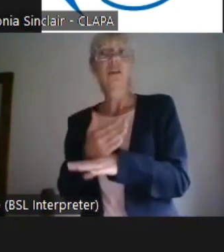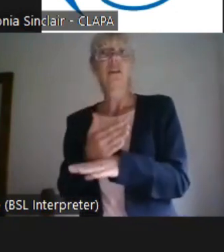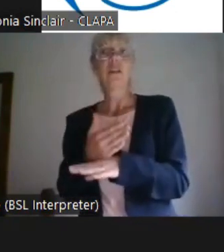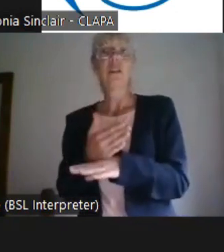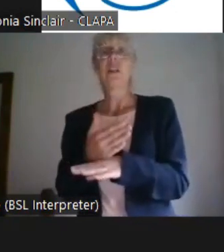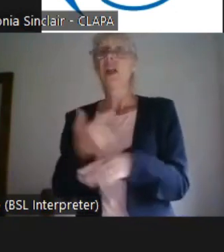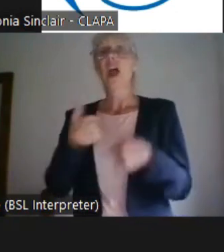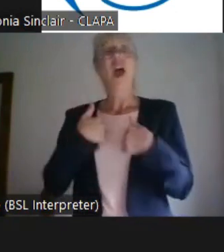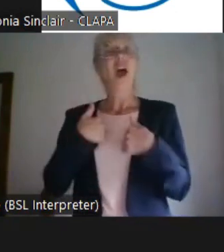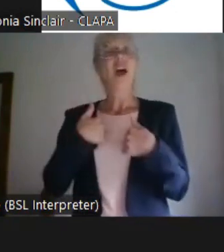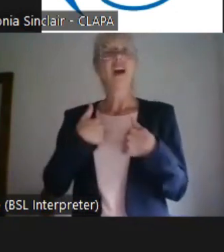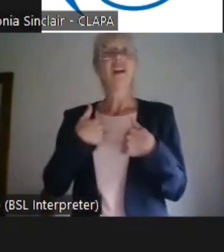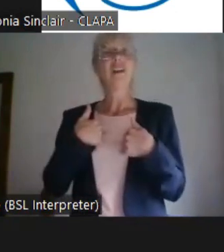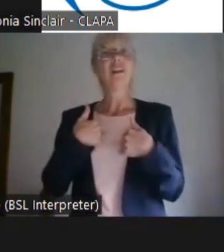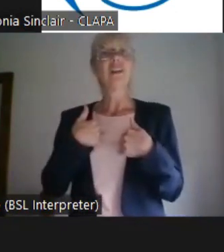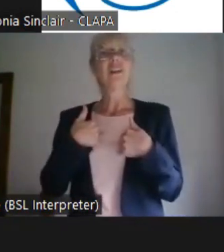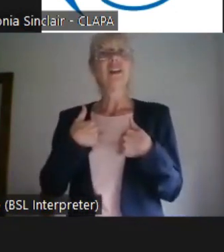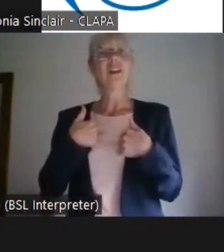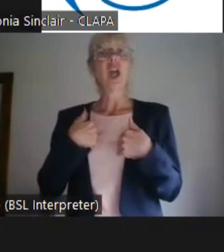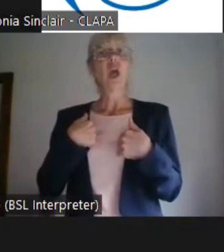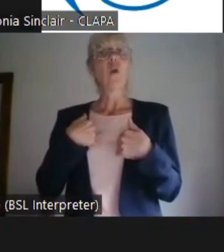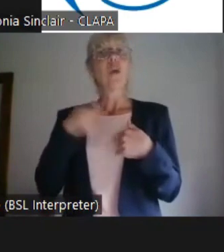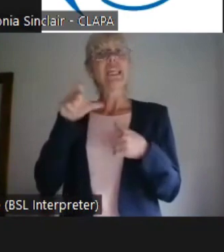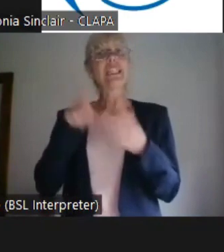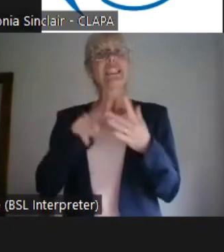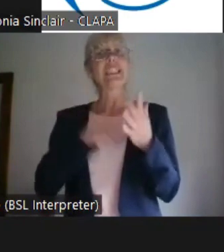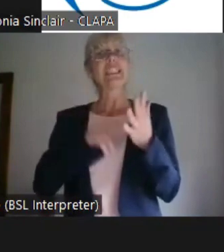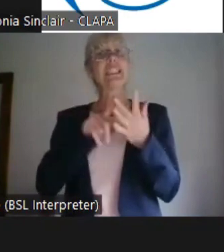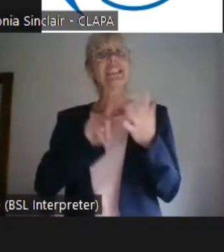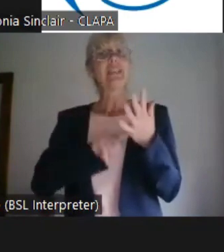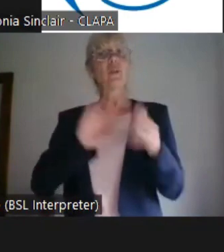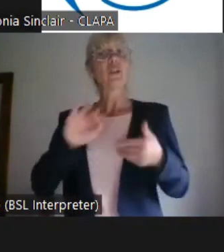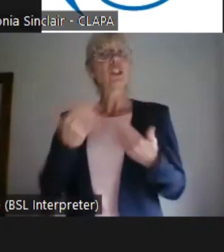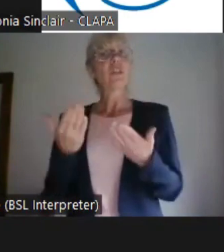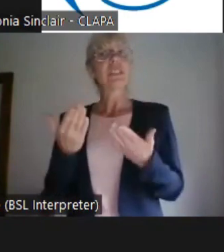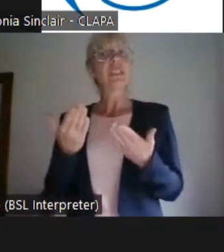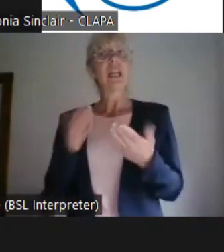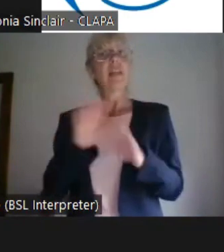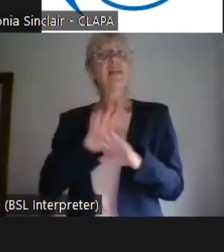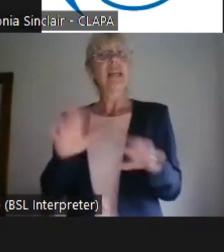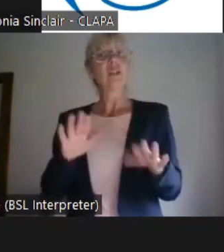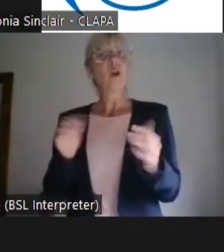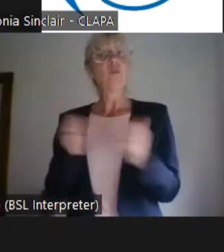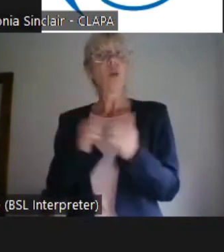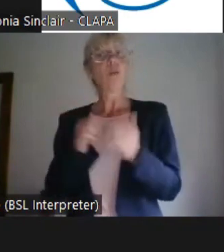servants it doesn't apply to us which I've found absolutely incredible but access to work doesn't